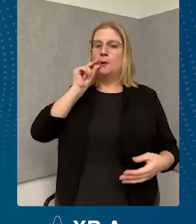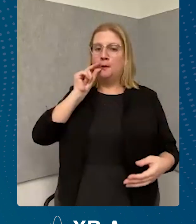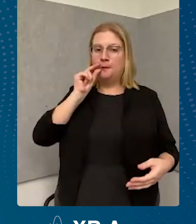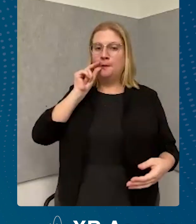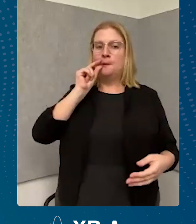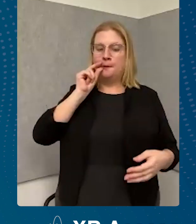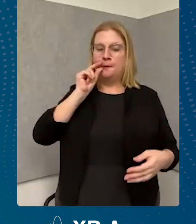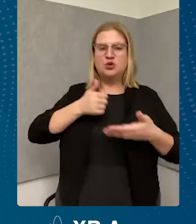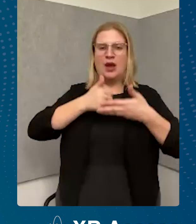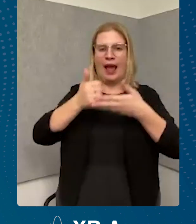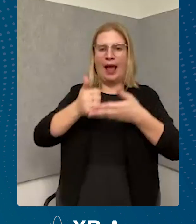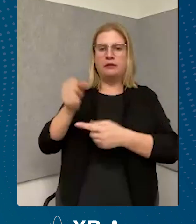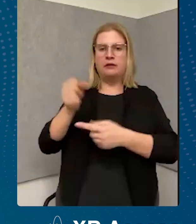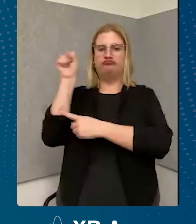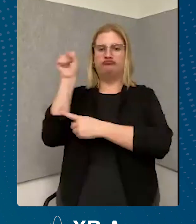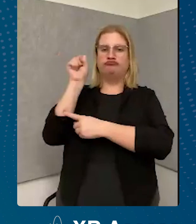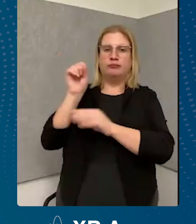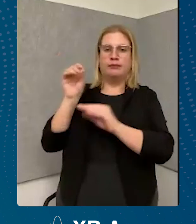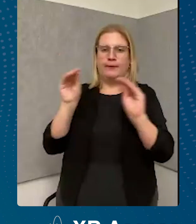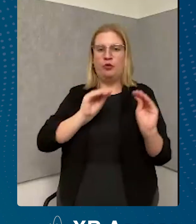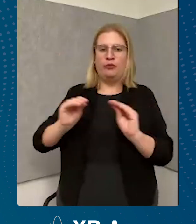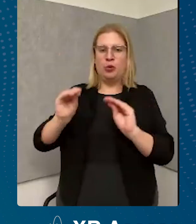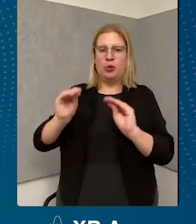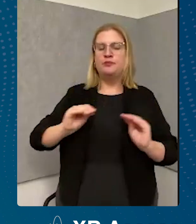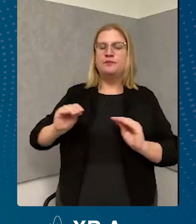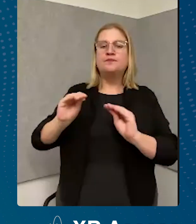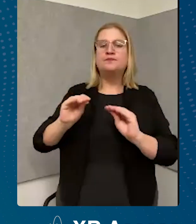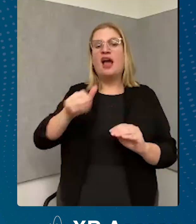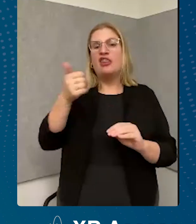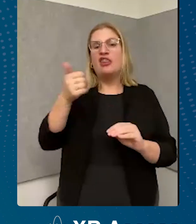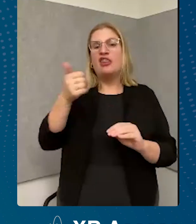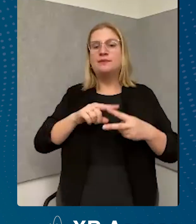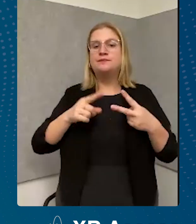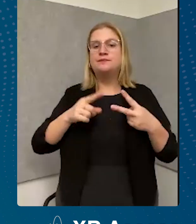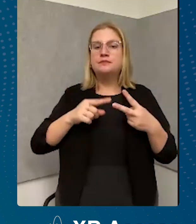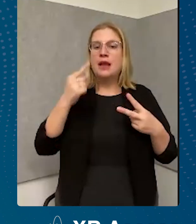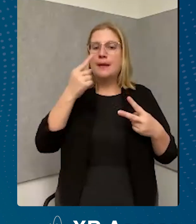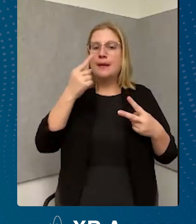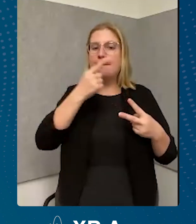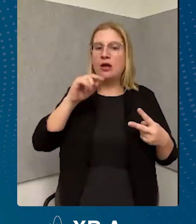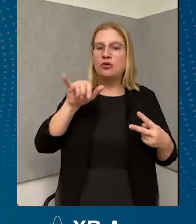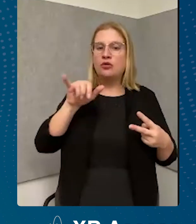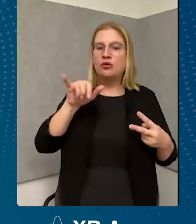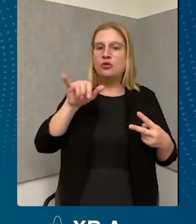Similar devices like this are a mouse joystick, a head array, anything else like that.